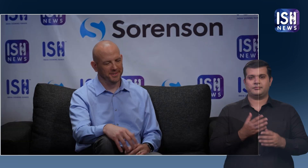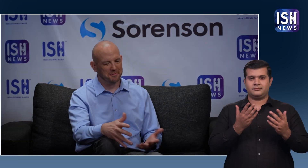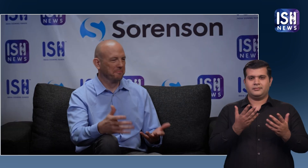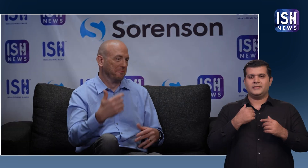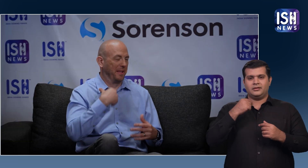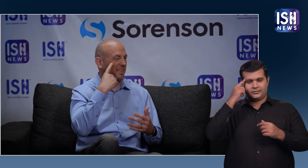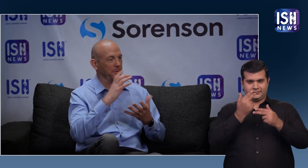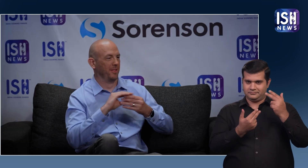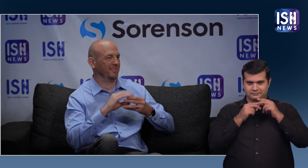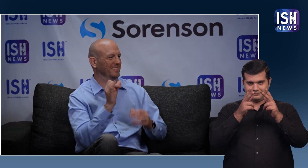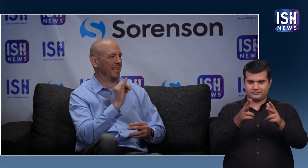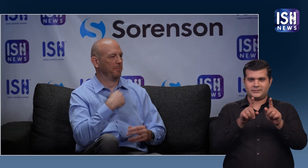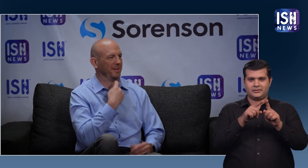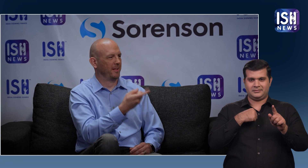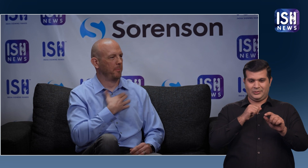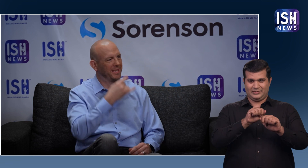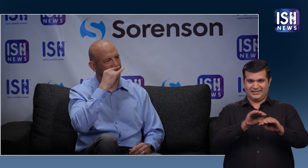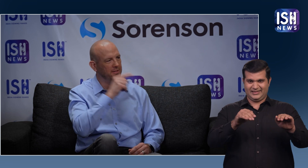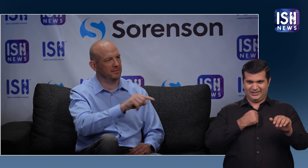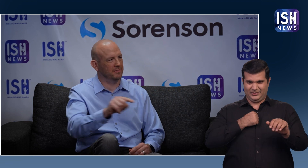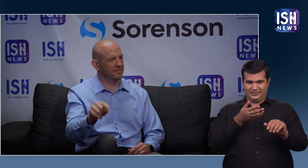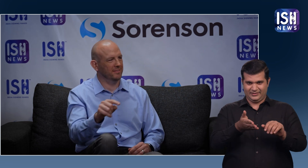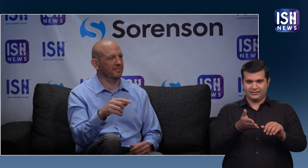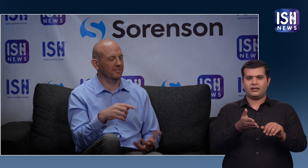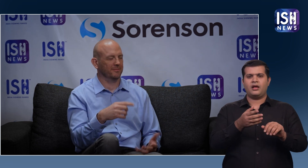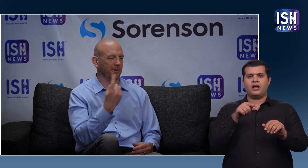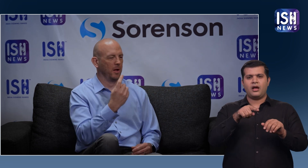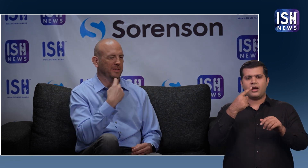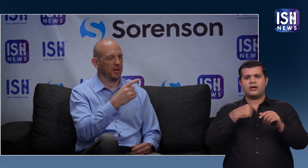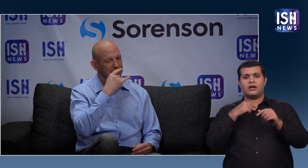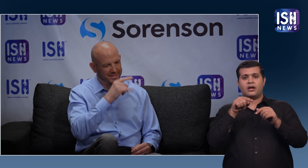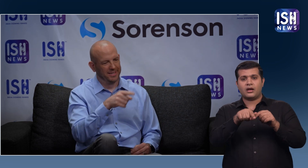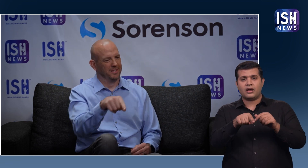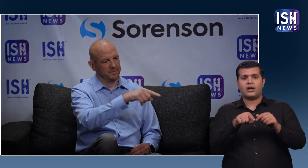I think I will tell them the same story I tell my kids. I always tell my kids,